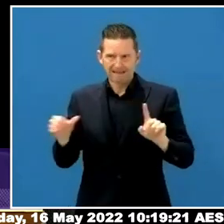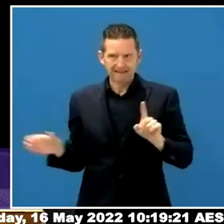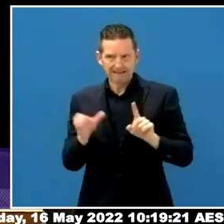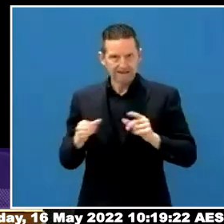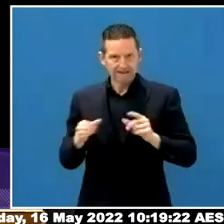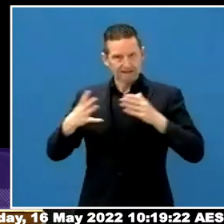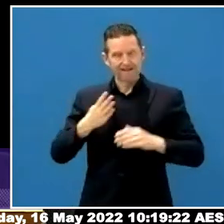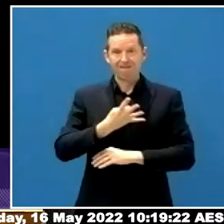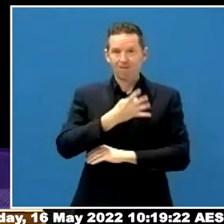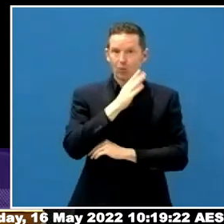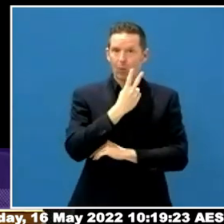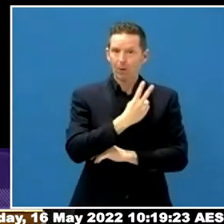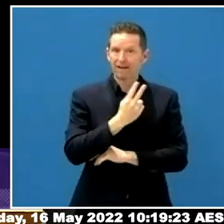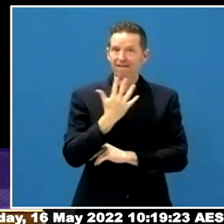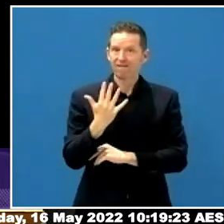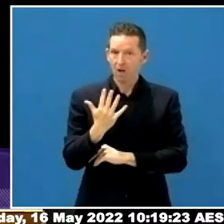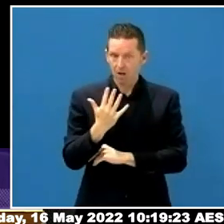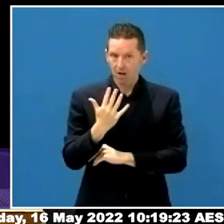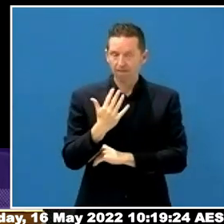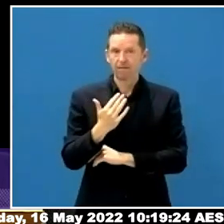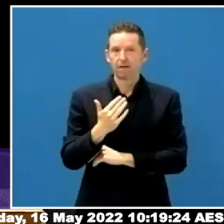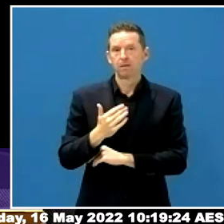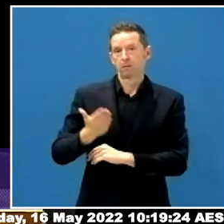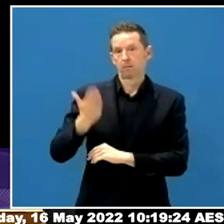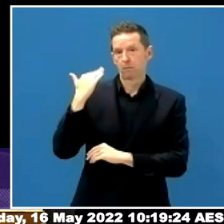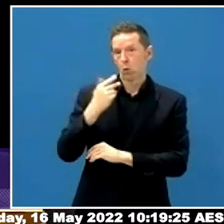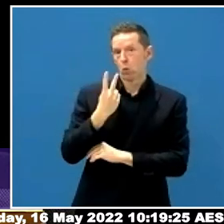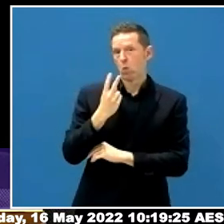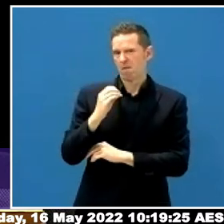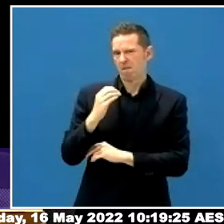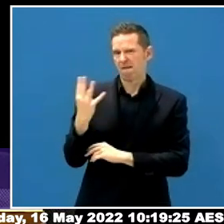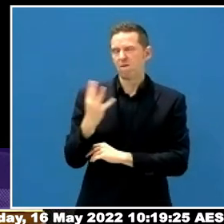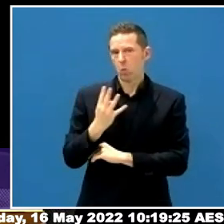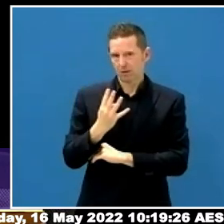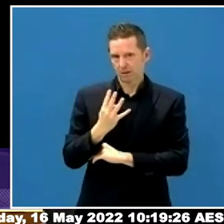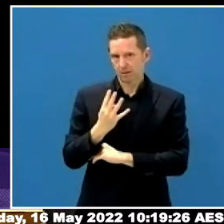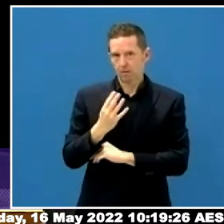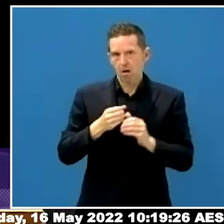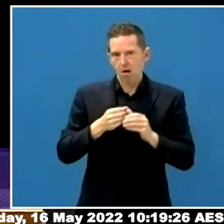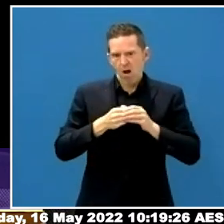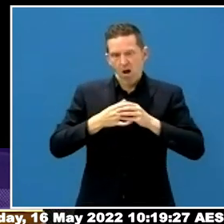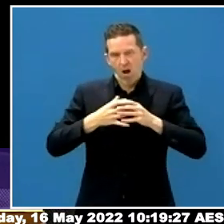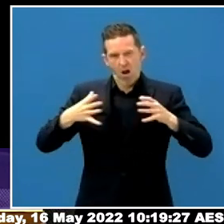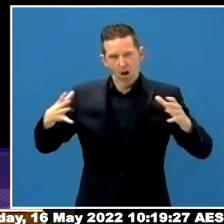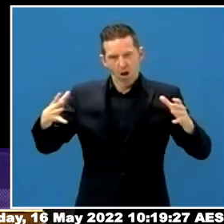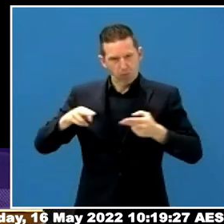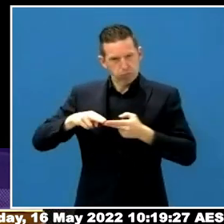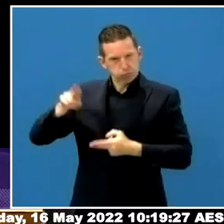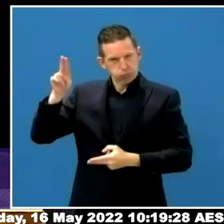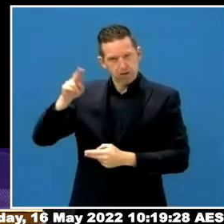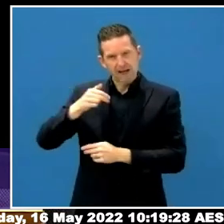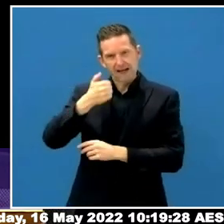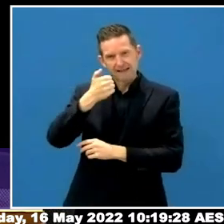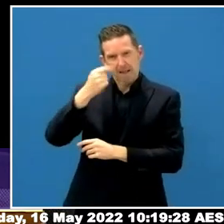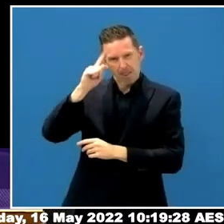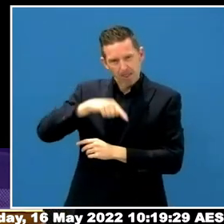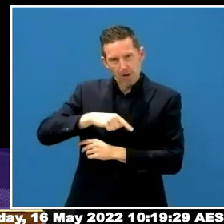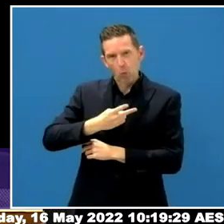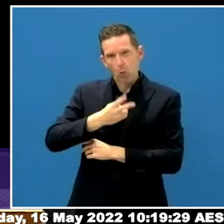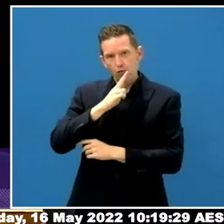in 2014/15 to 6,281 in 20/21.